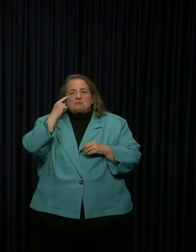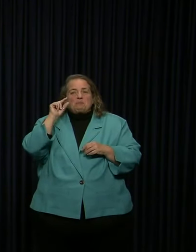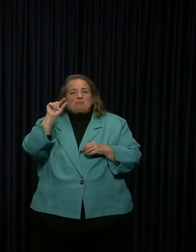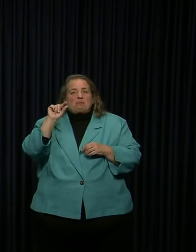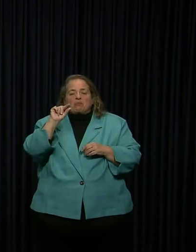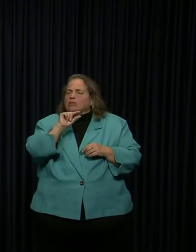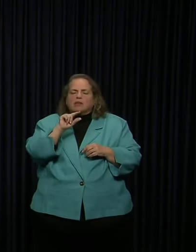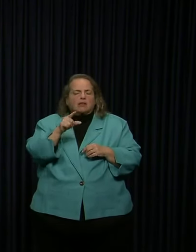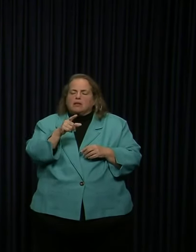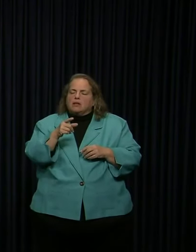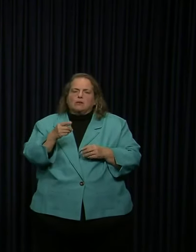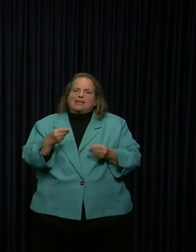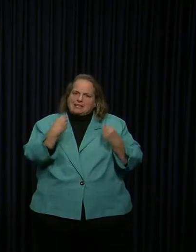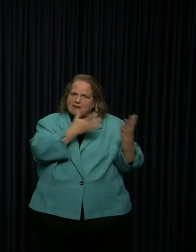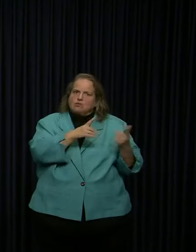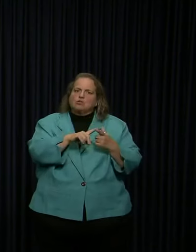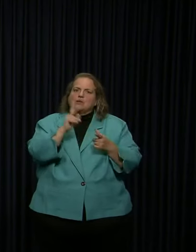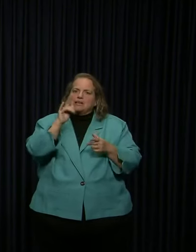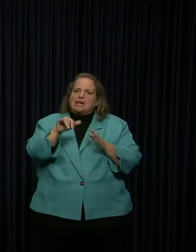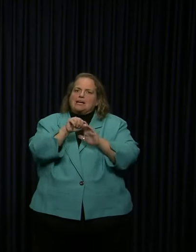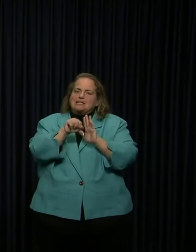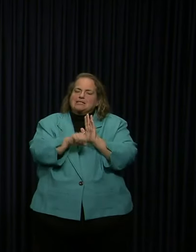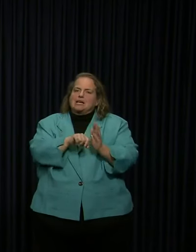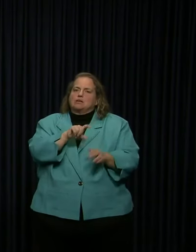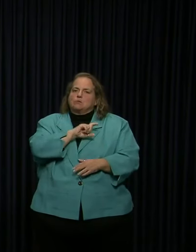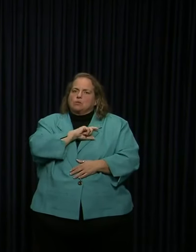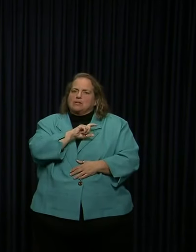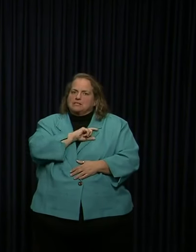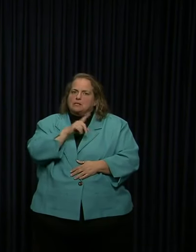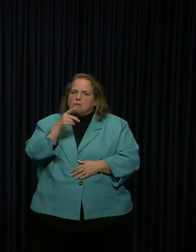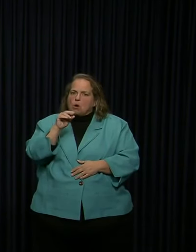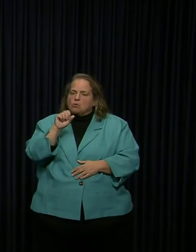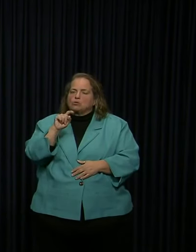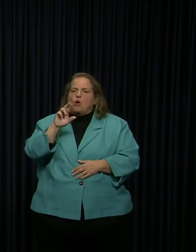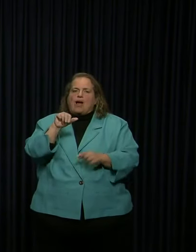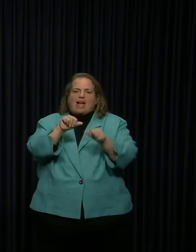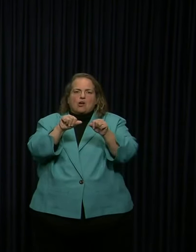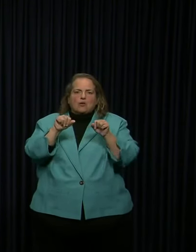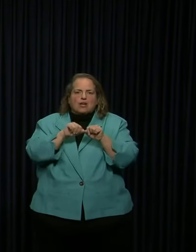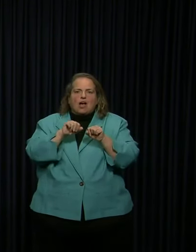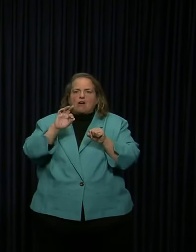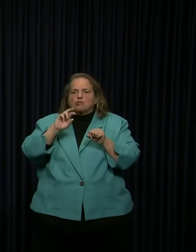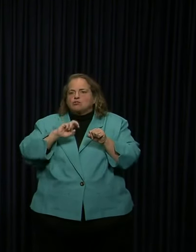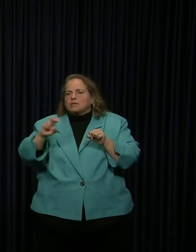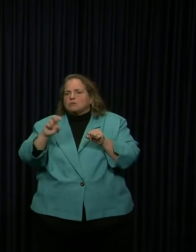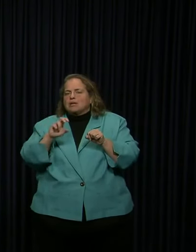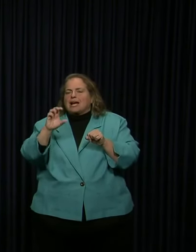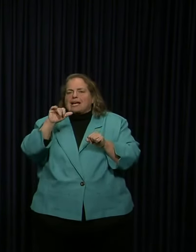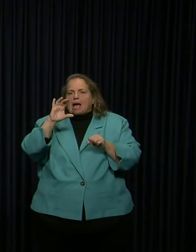HIGHER. MAYBE ABOUT THE WEEKEND, BUT WE